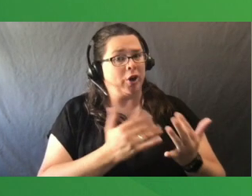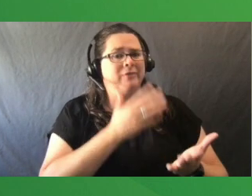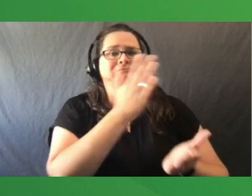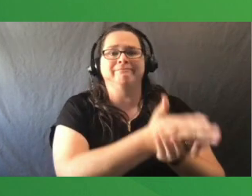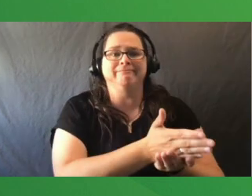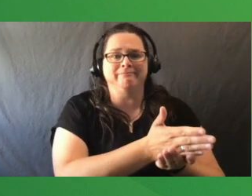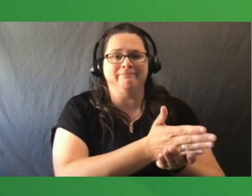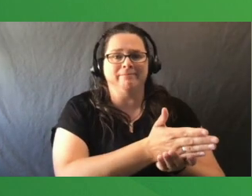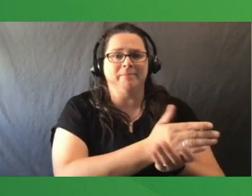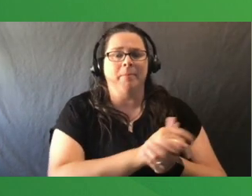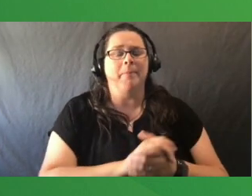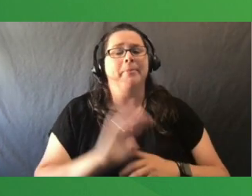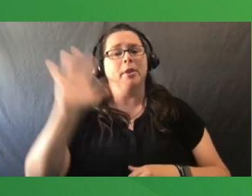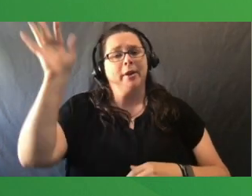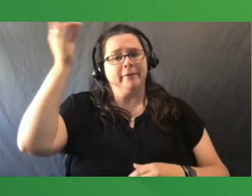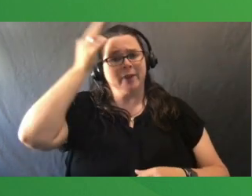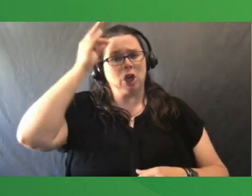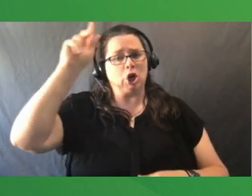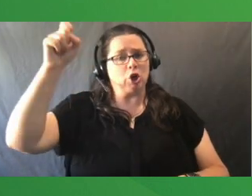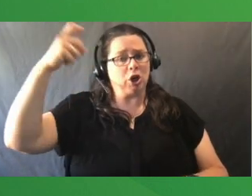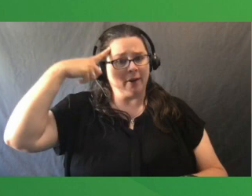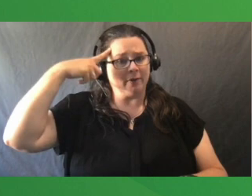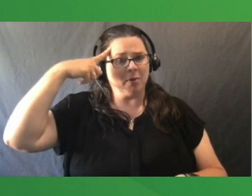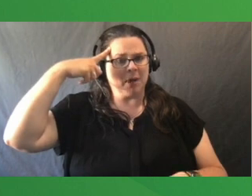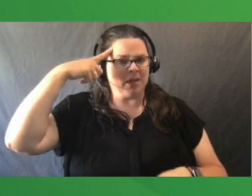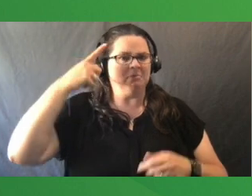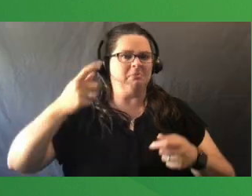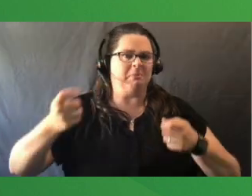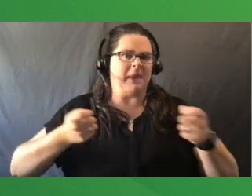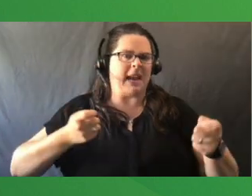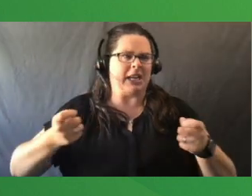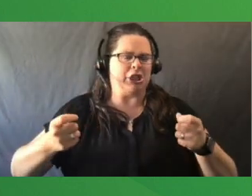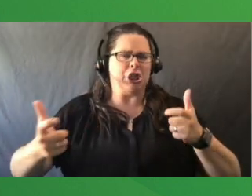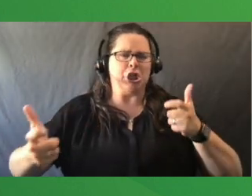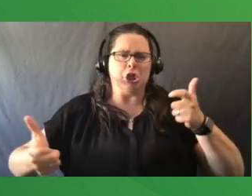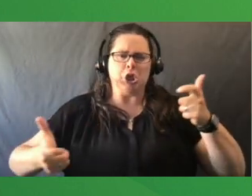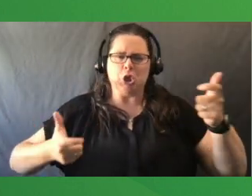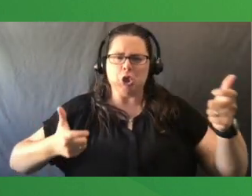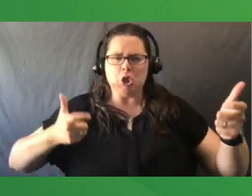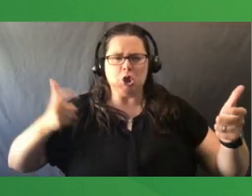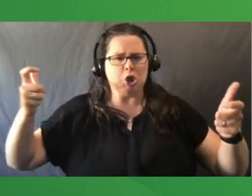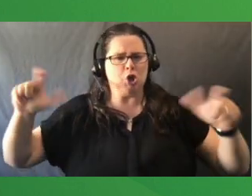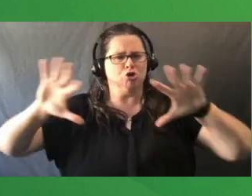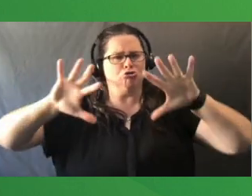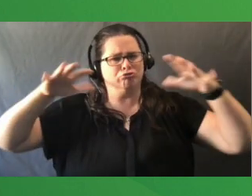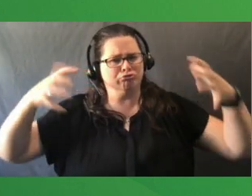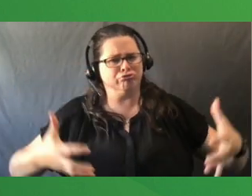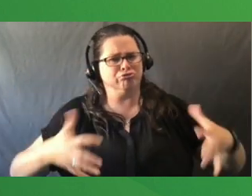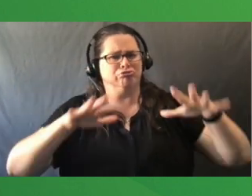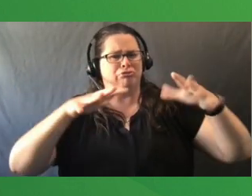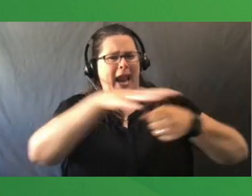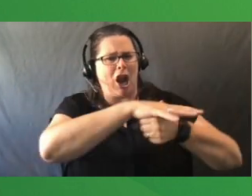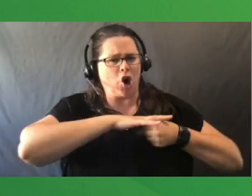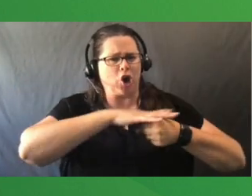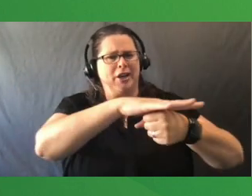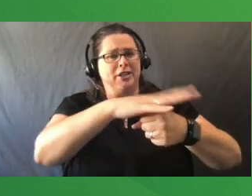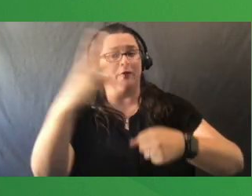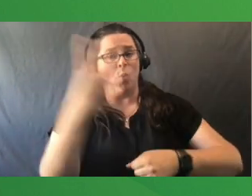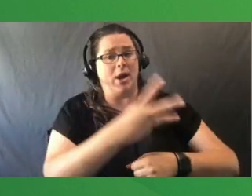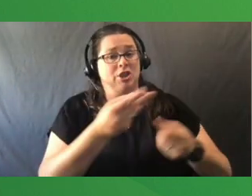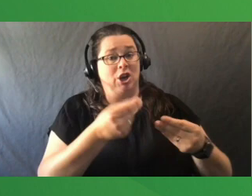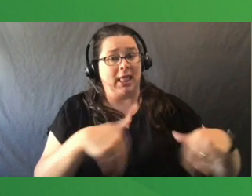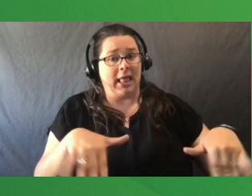The federal government, which managed huge swaths of Western land, saw fires only as